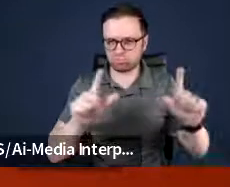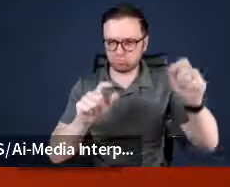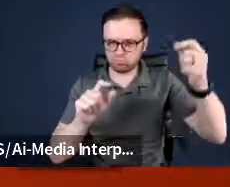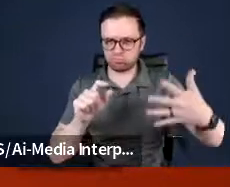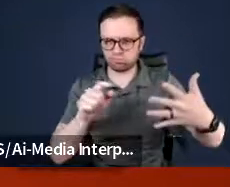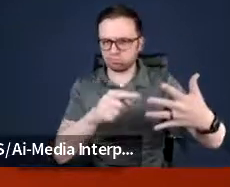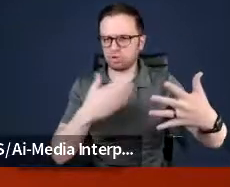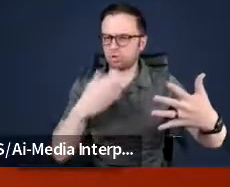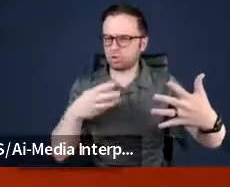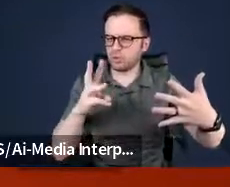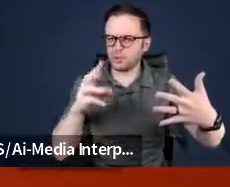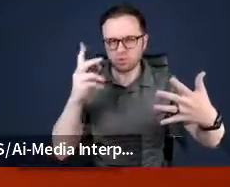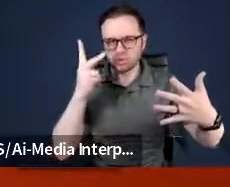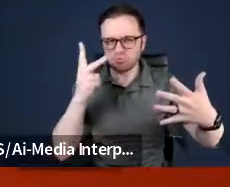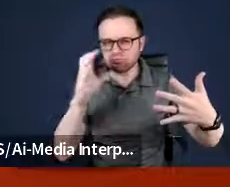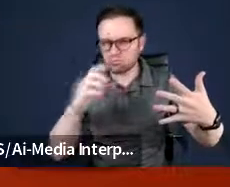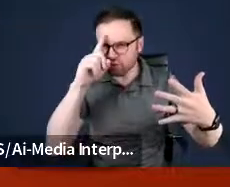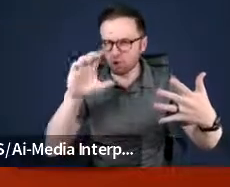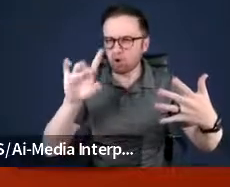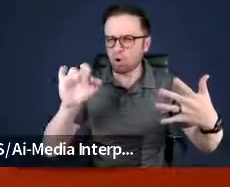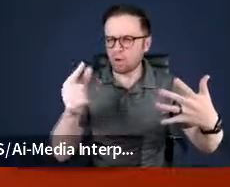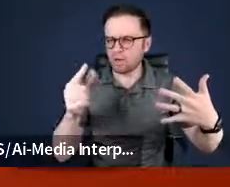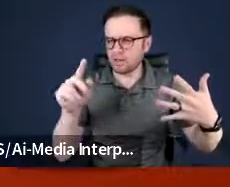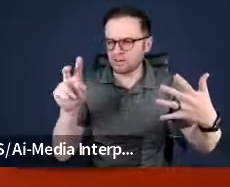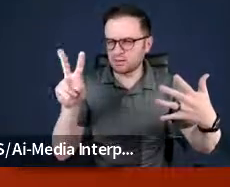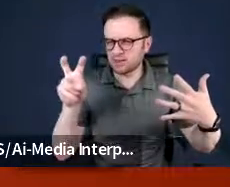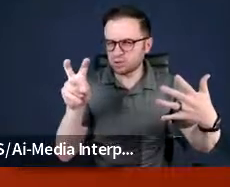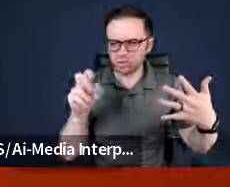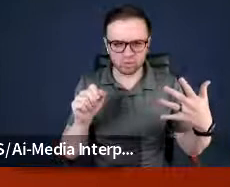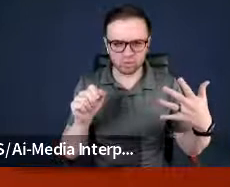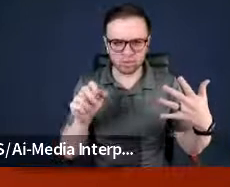the WCAG website and the HTML inspector.